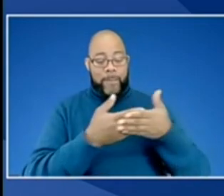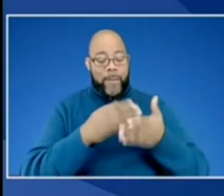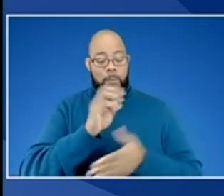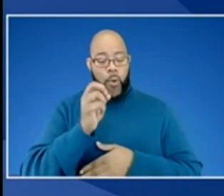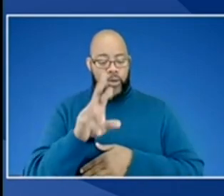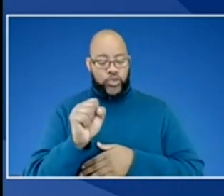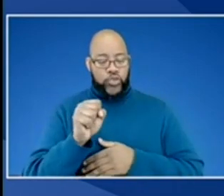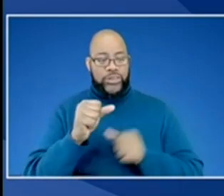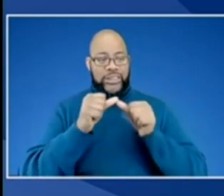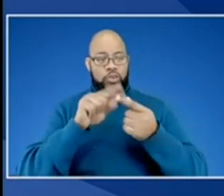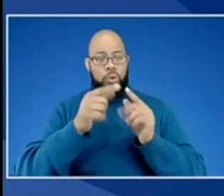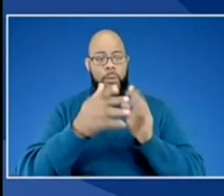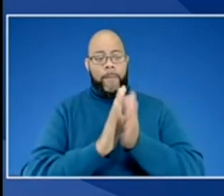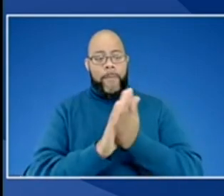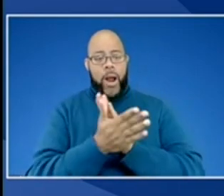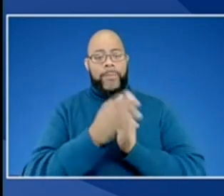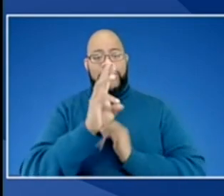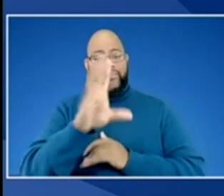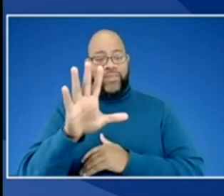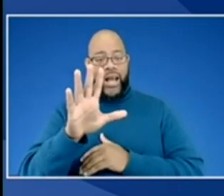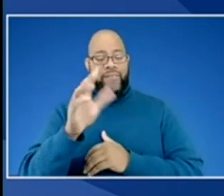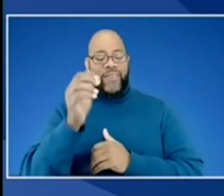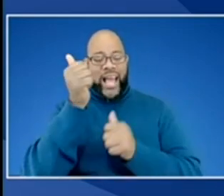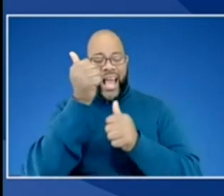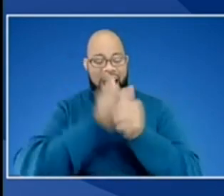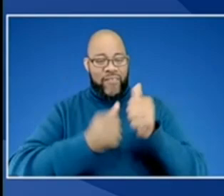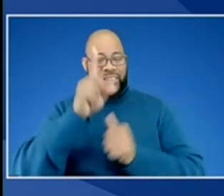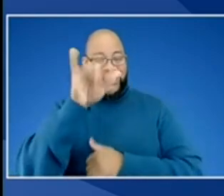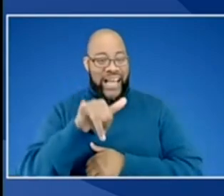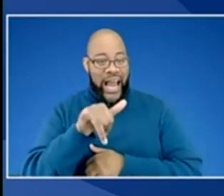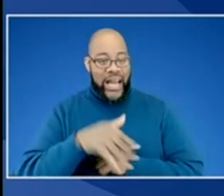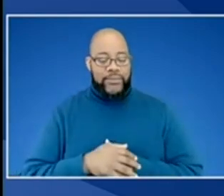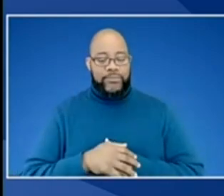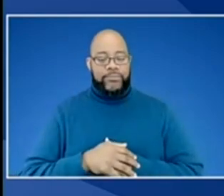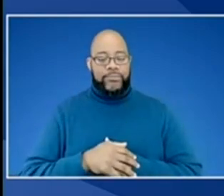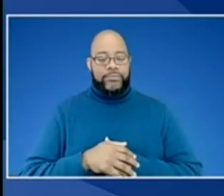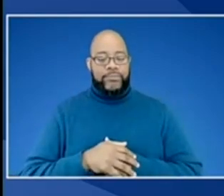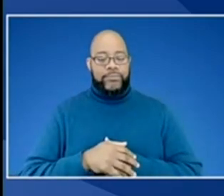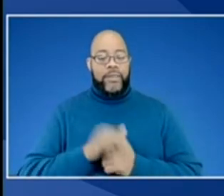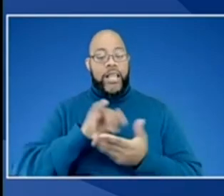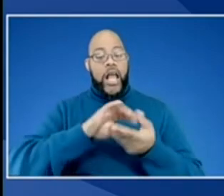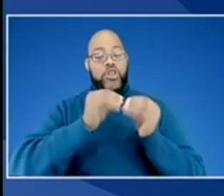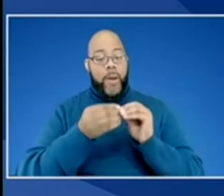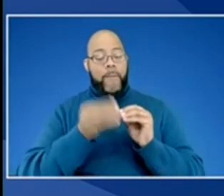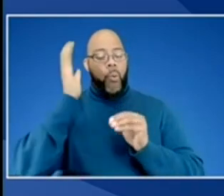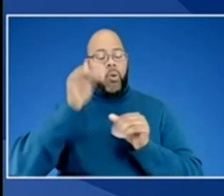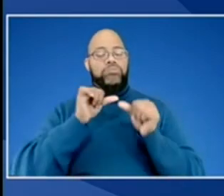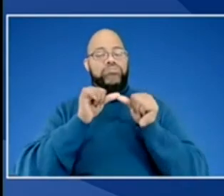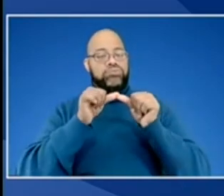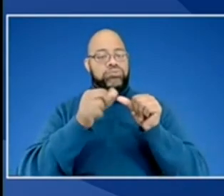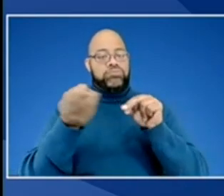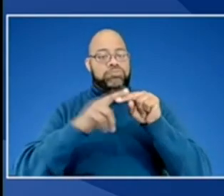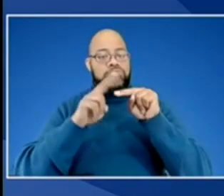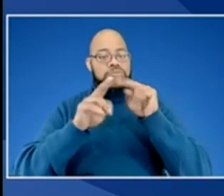turn 65 every single day, that number will continue to skyrocket.